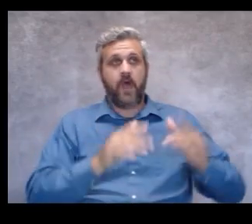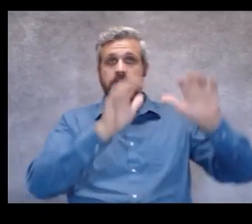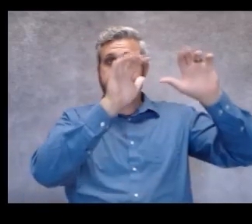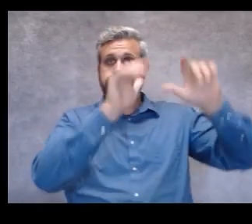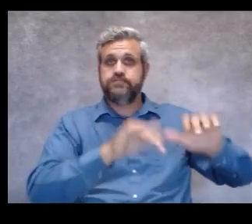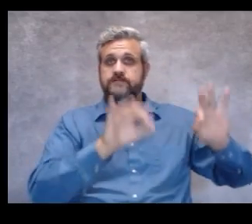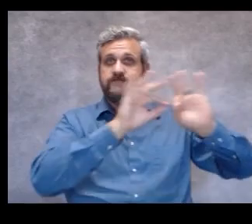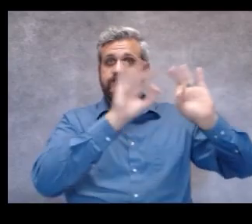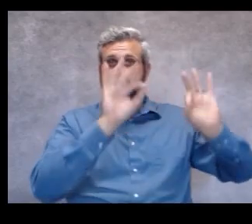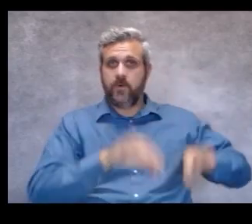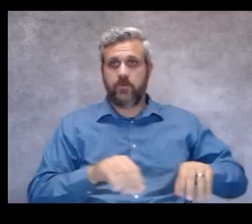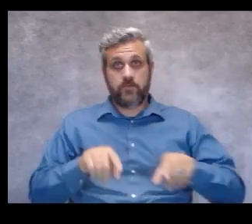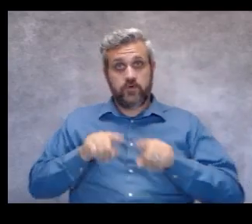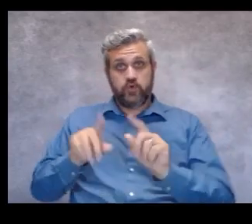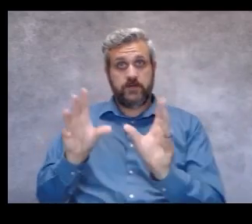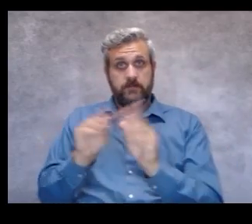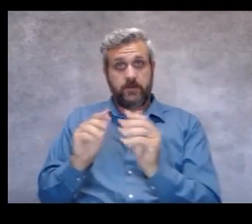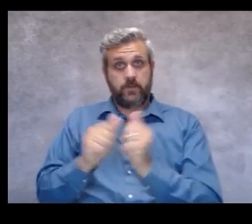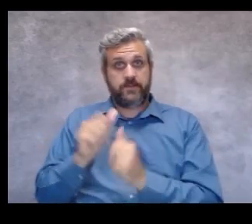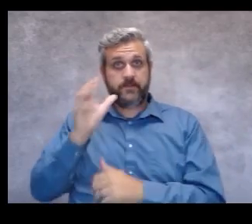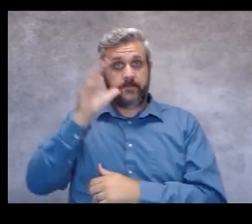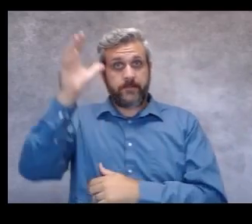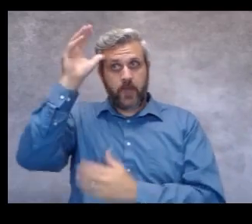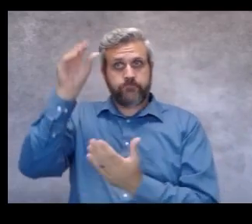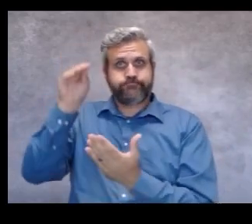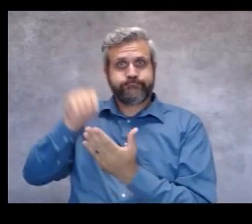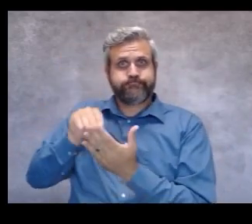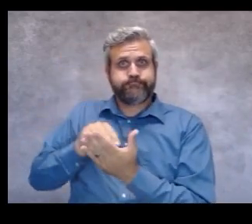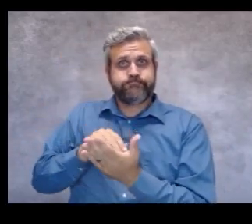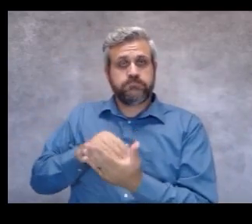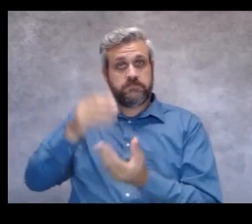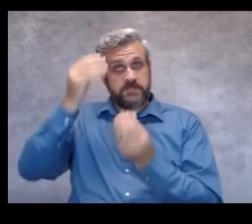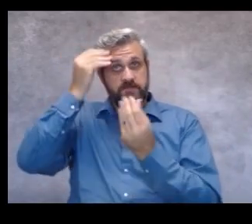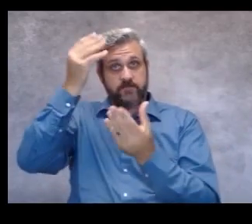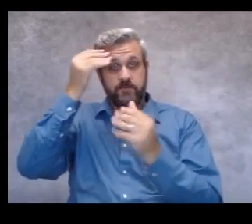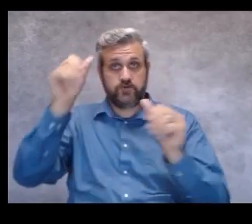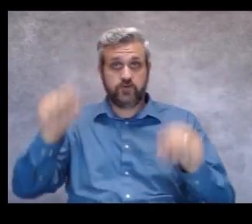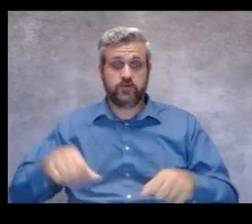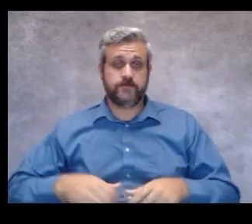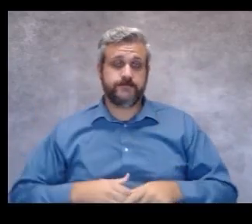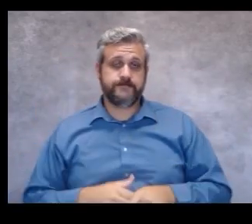information could be gathered during a meeting with a parent.